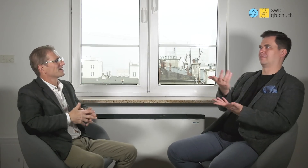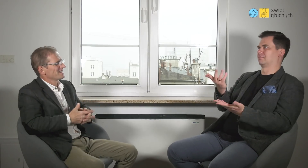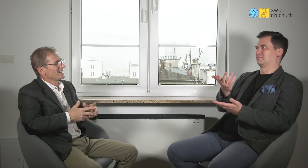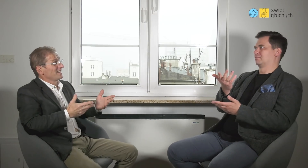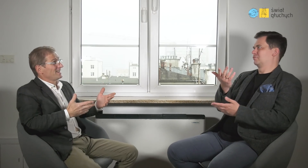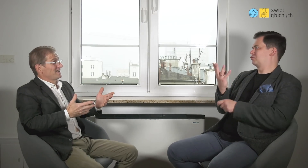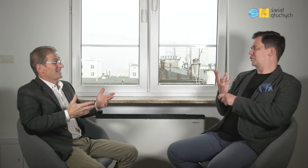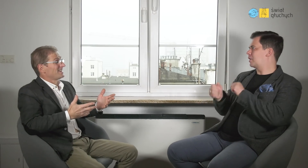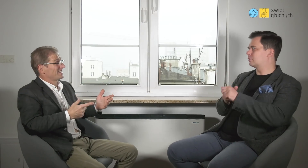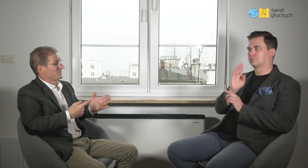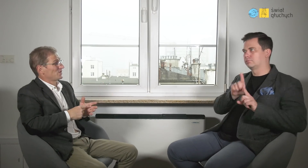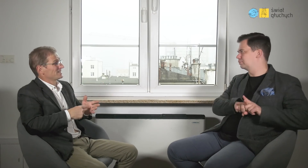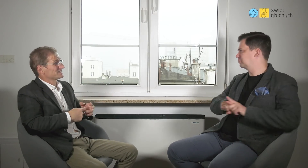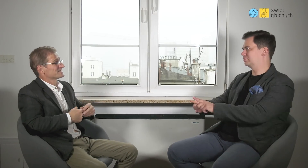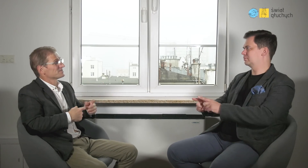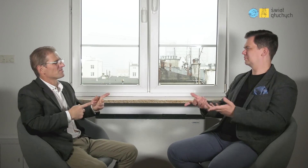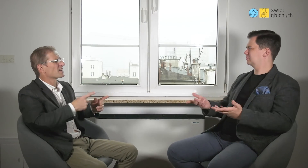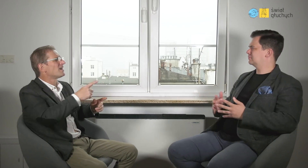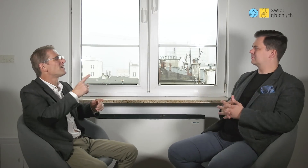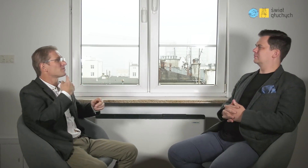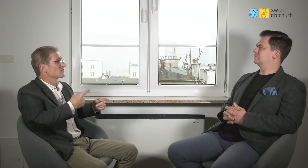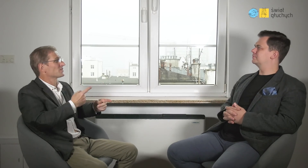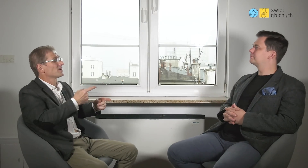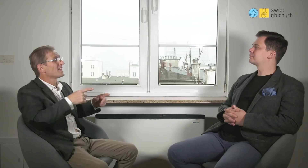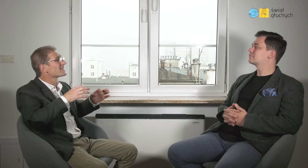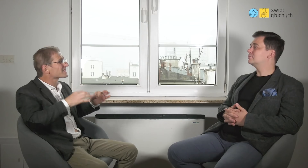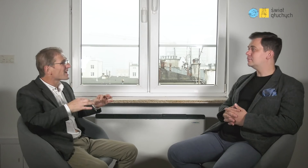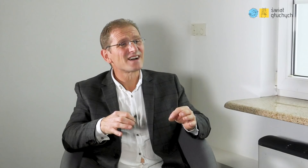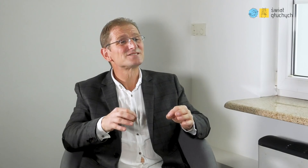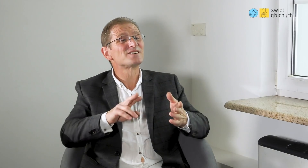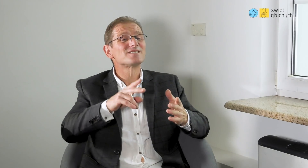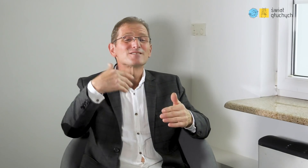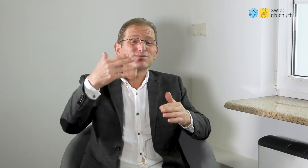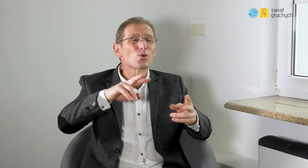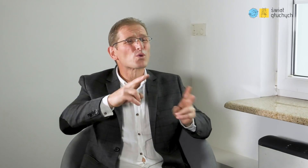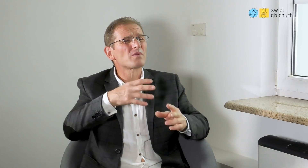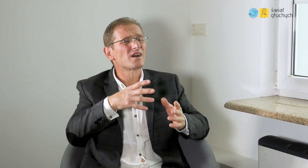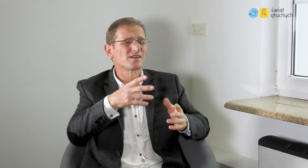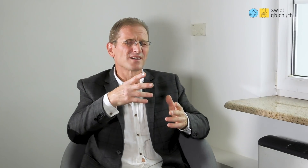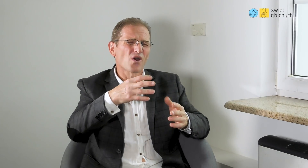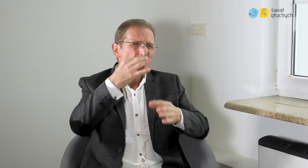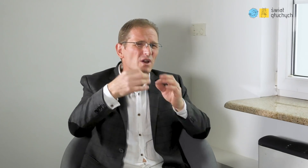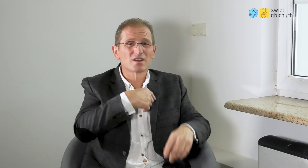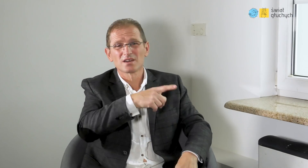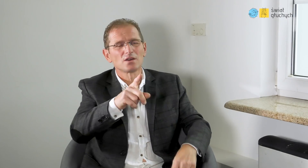Why are there not enough of them? It's been the same problem for 40 years. Now the situation is the same as before.